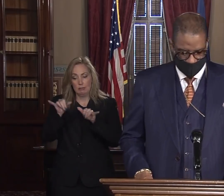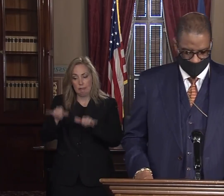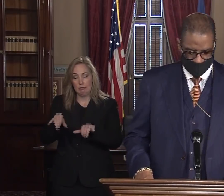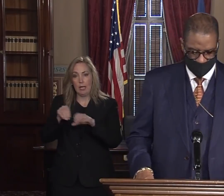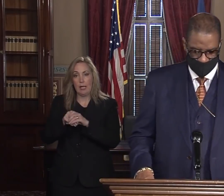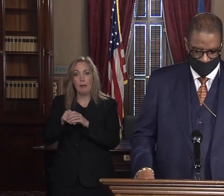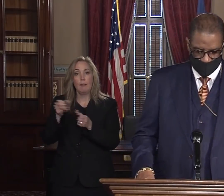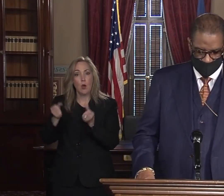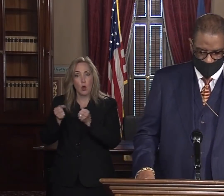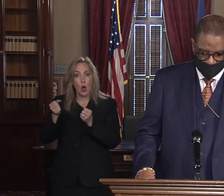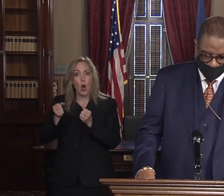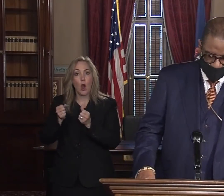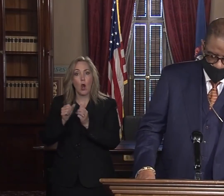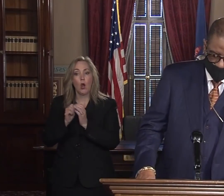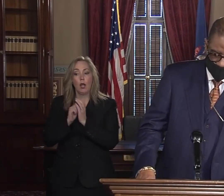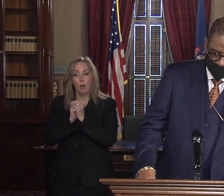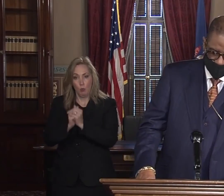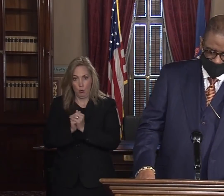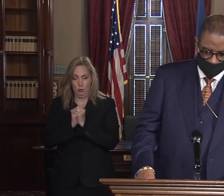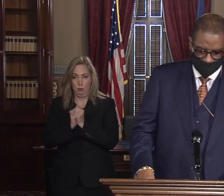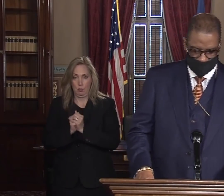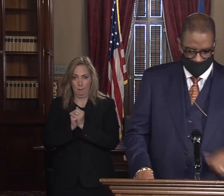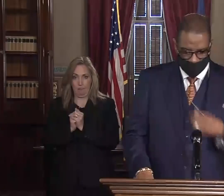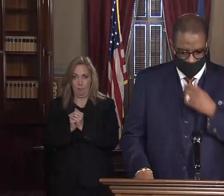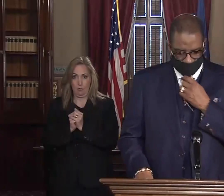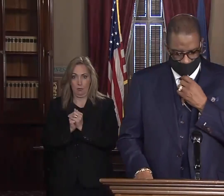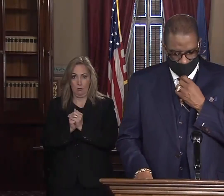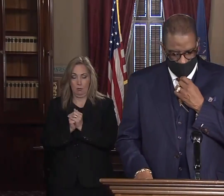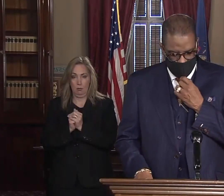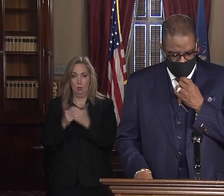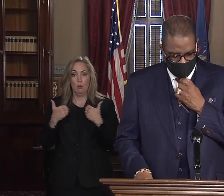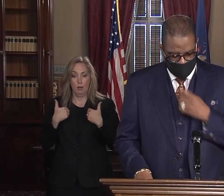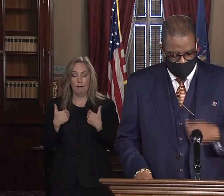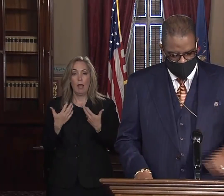SERVICES WHERE PEOPLE WERE ENCOURAGED TO STAY IN THEIR CARS